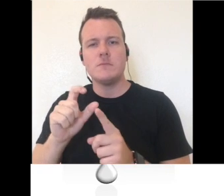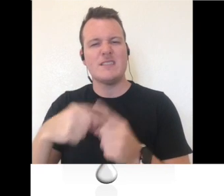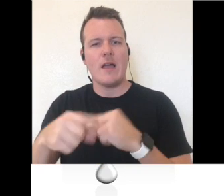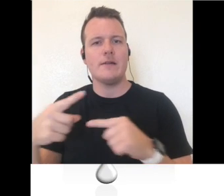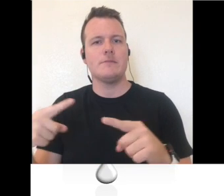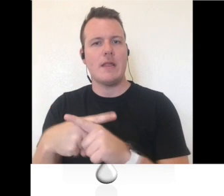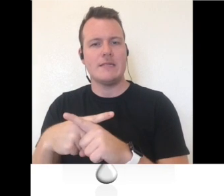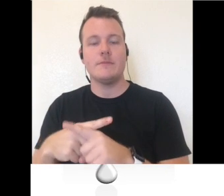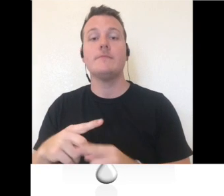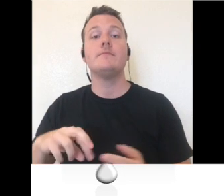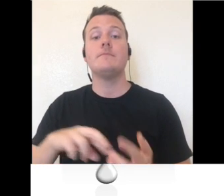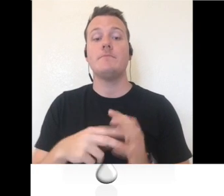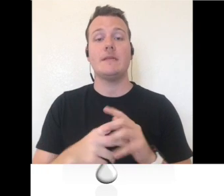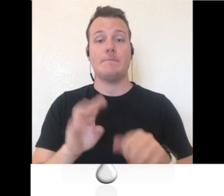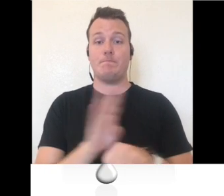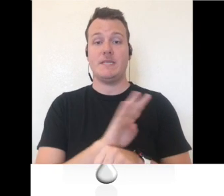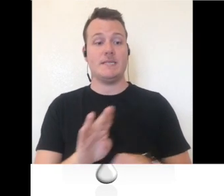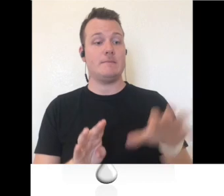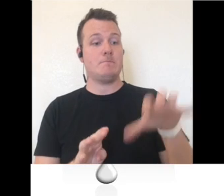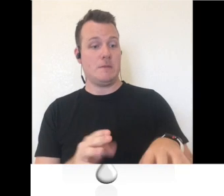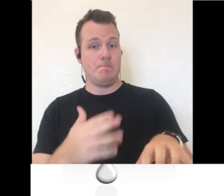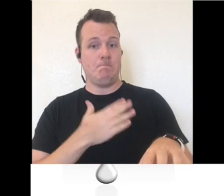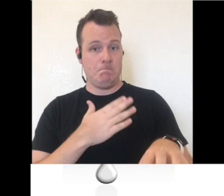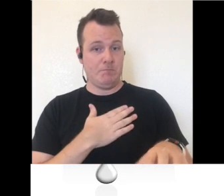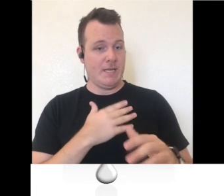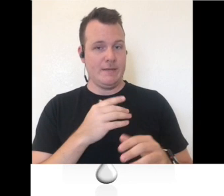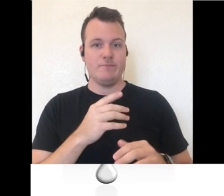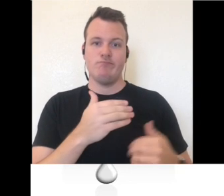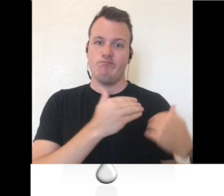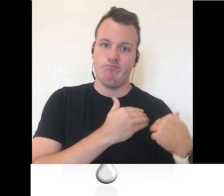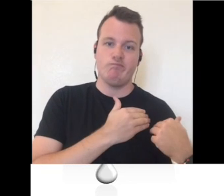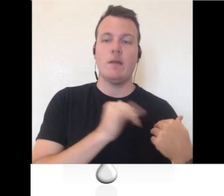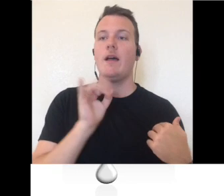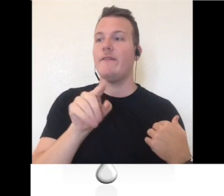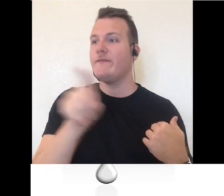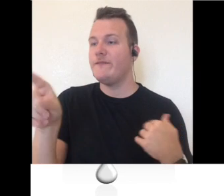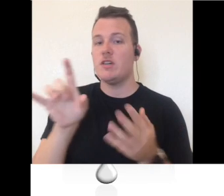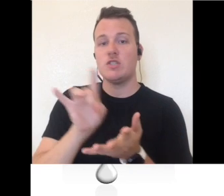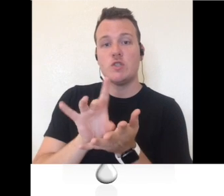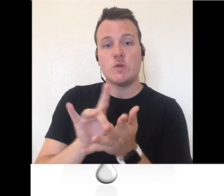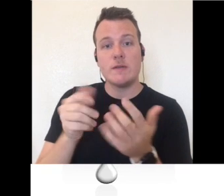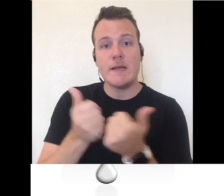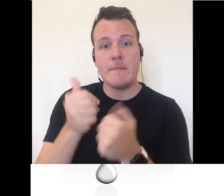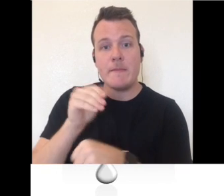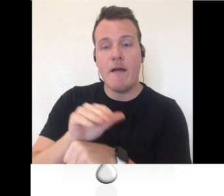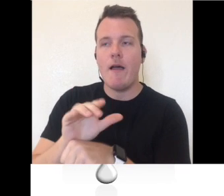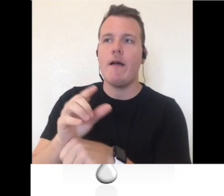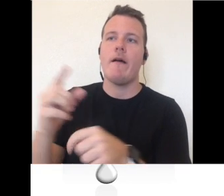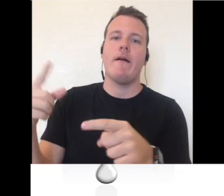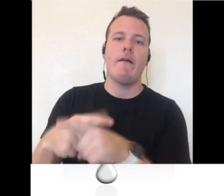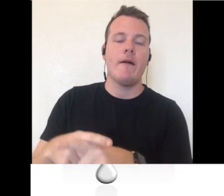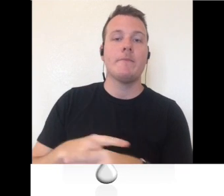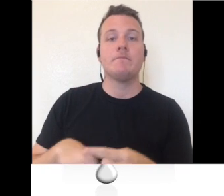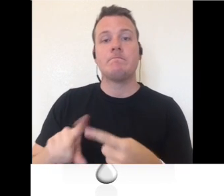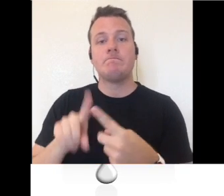displacement. Displacement, if you're not familiar with that, that means that you have a practice, and you have responsibilities there, and you might not